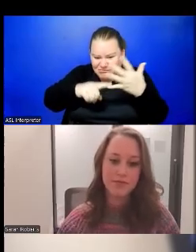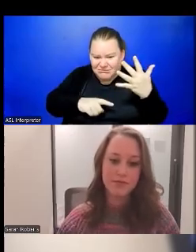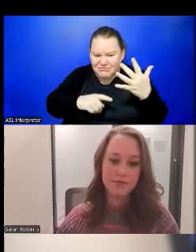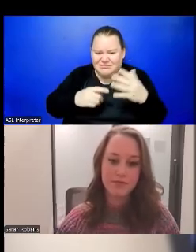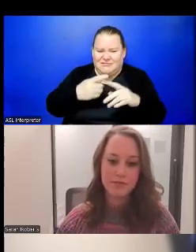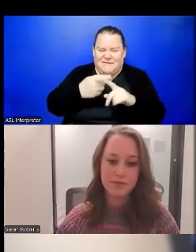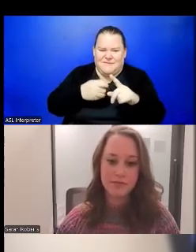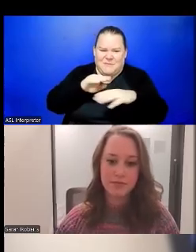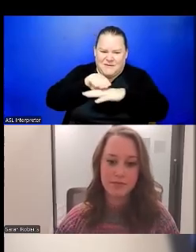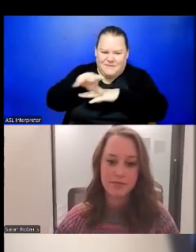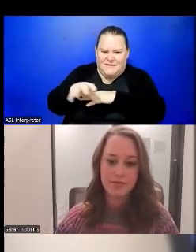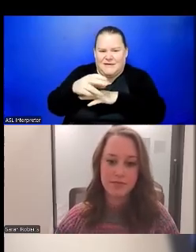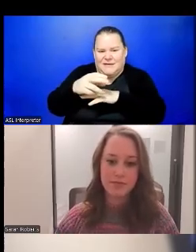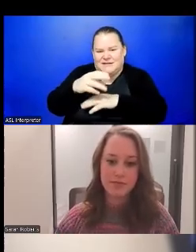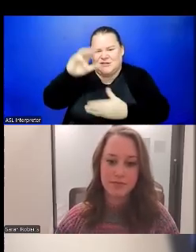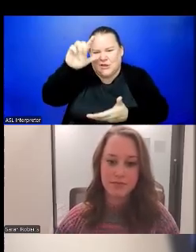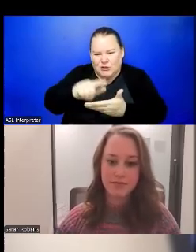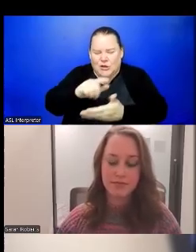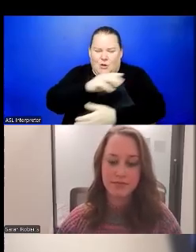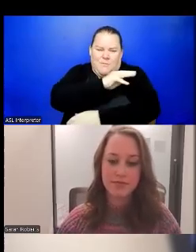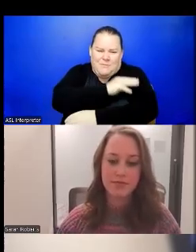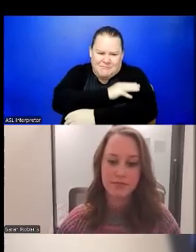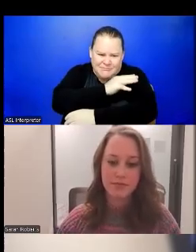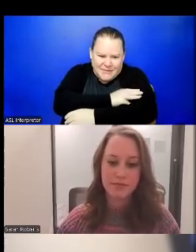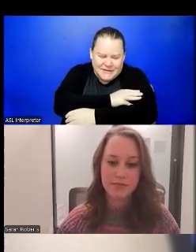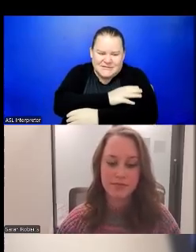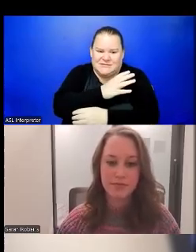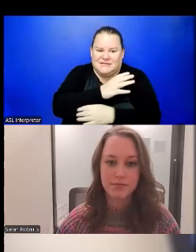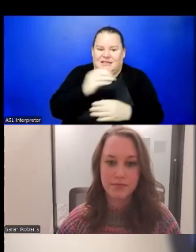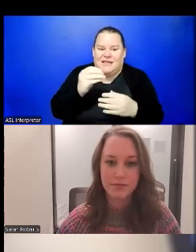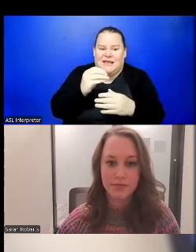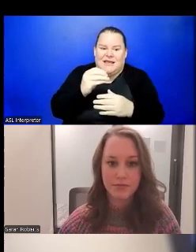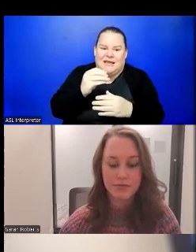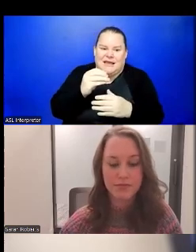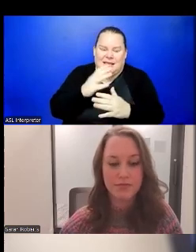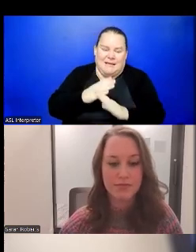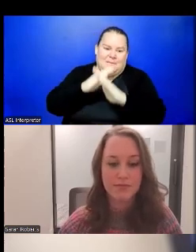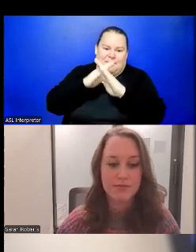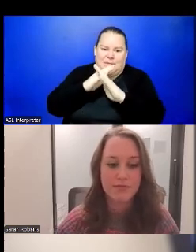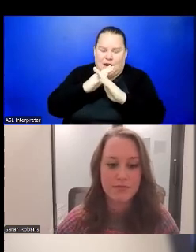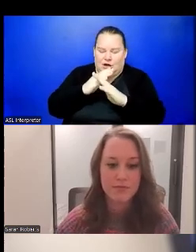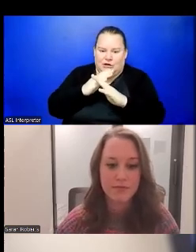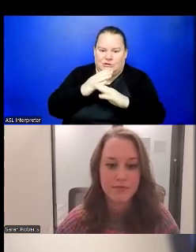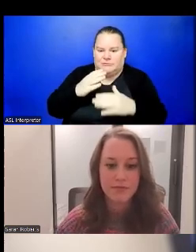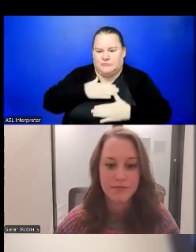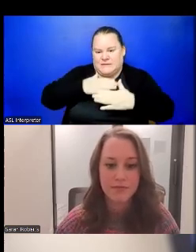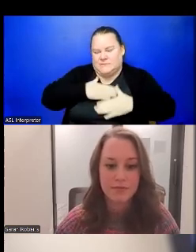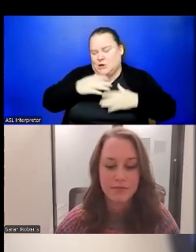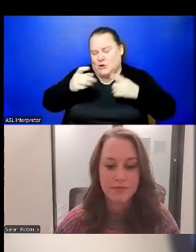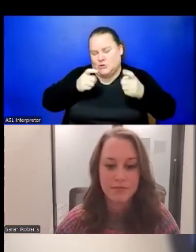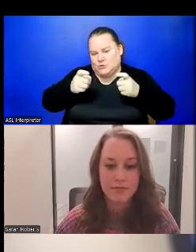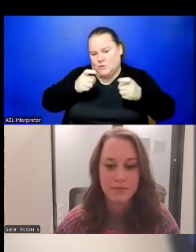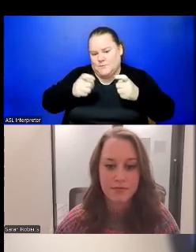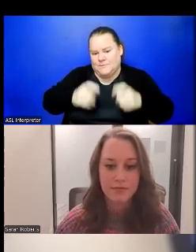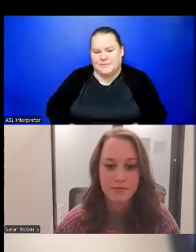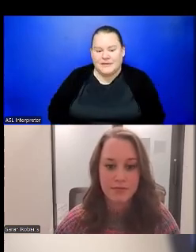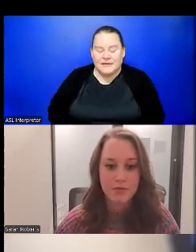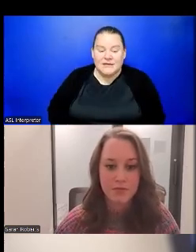hypotonia, the low tone, as well as an impaired central respiratory control. Central sleep apnea is especially